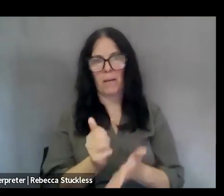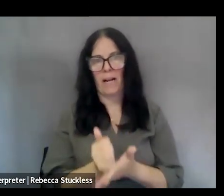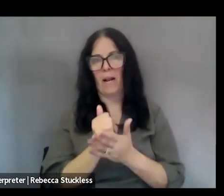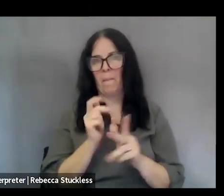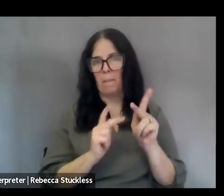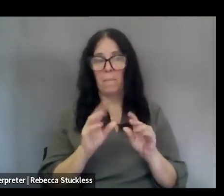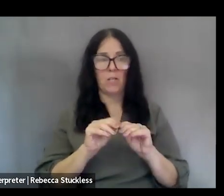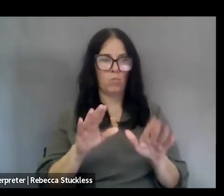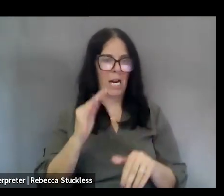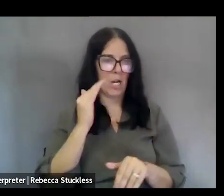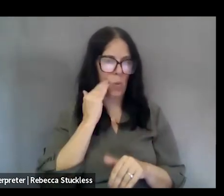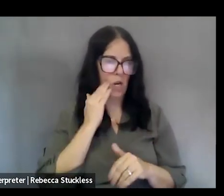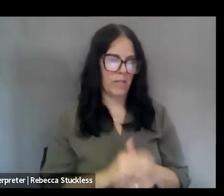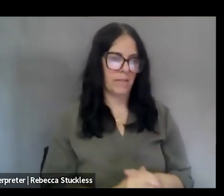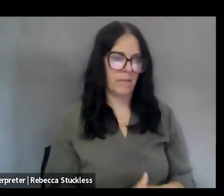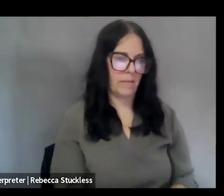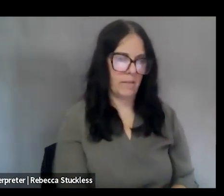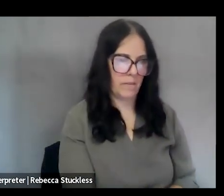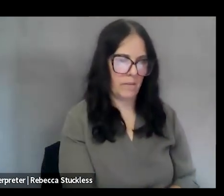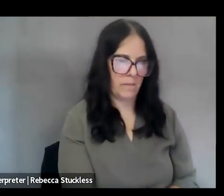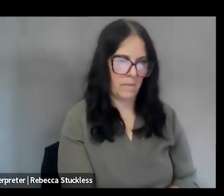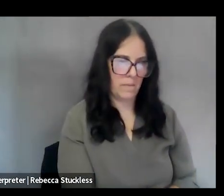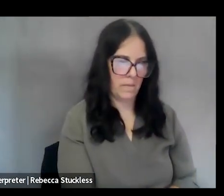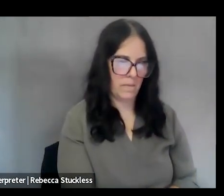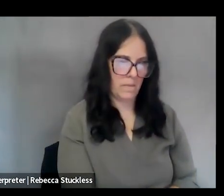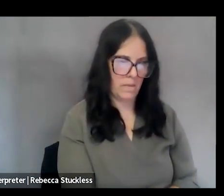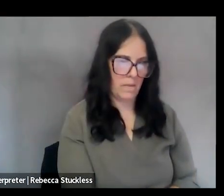awareness. DEVON: and Ashlee, how about